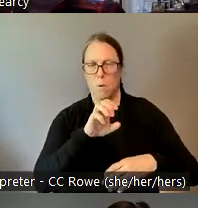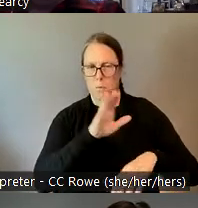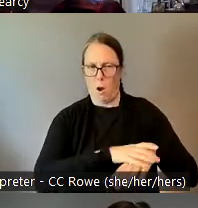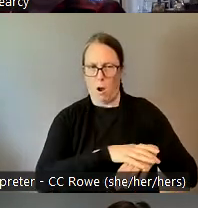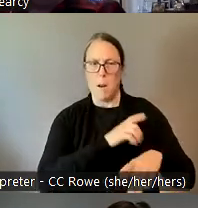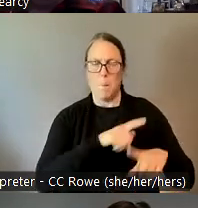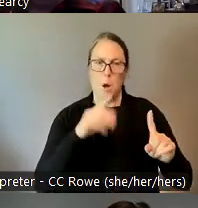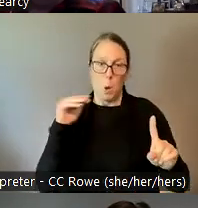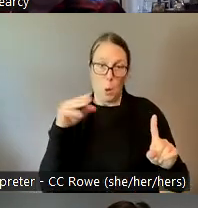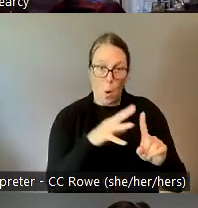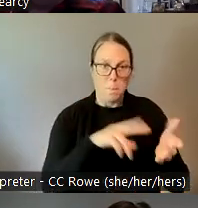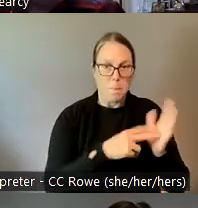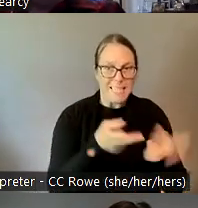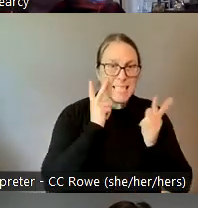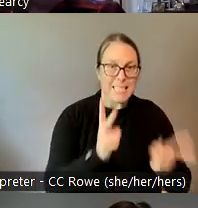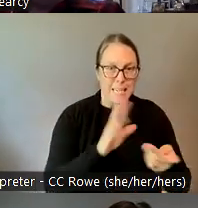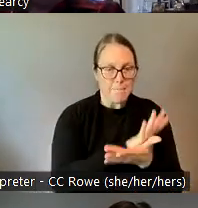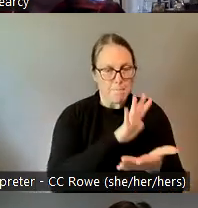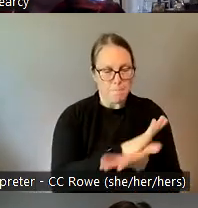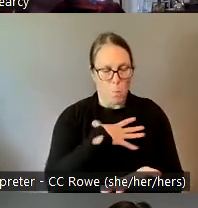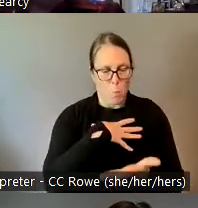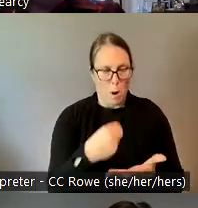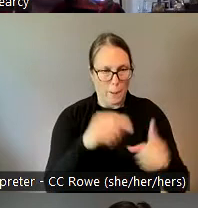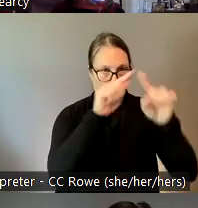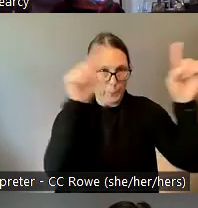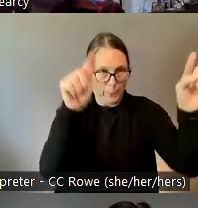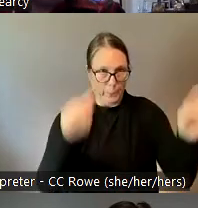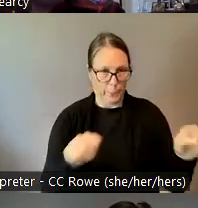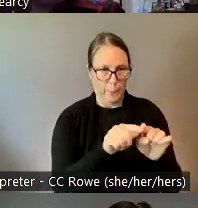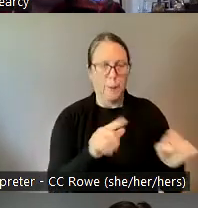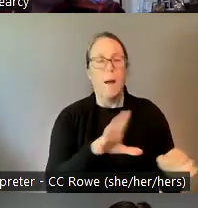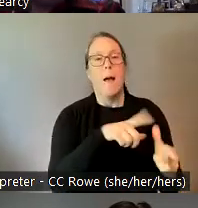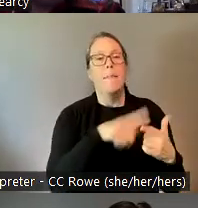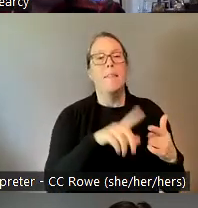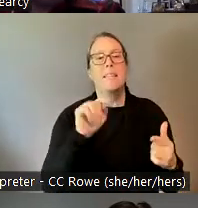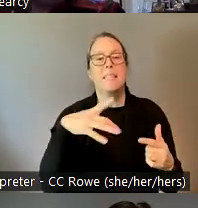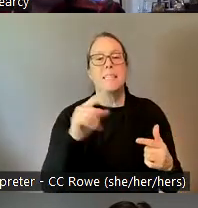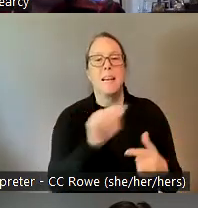So it's just a white document and in black text. It says LEAD Conference 2022.